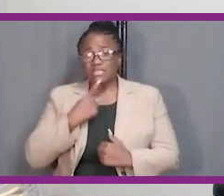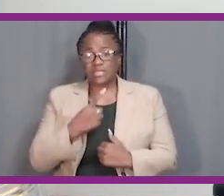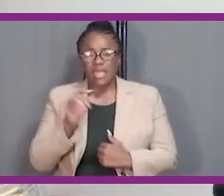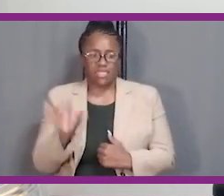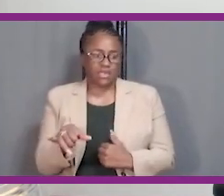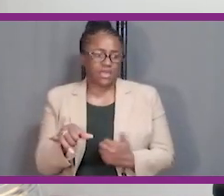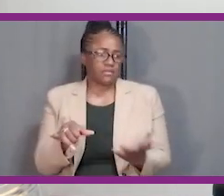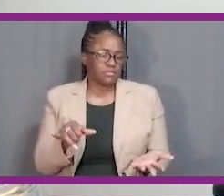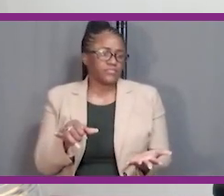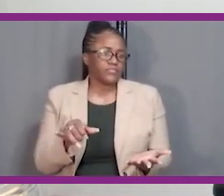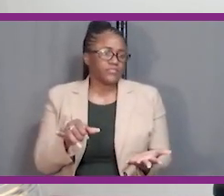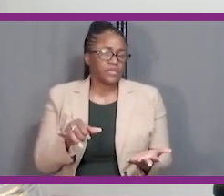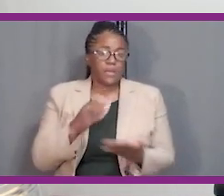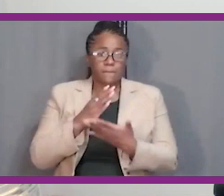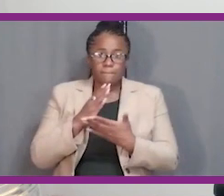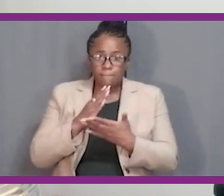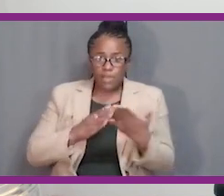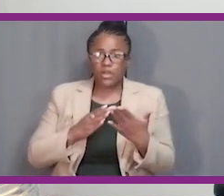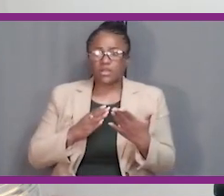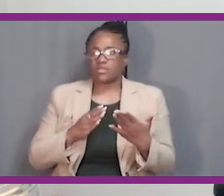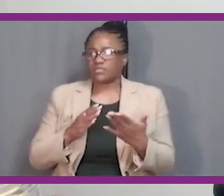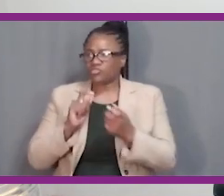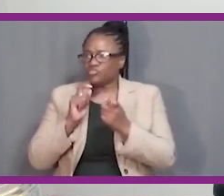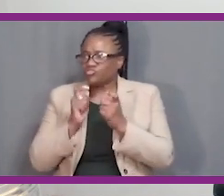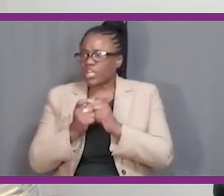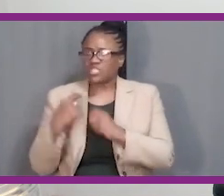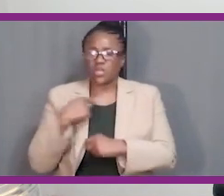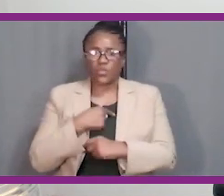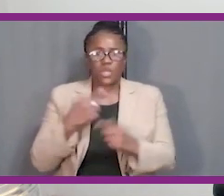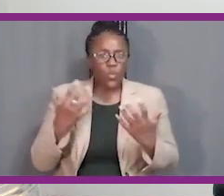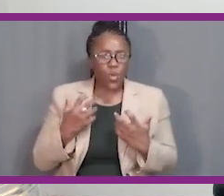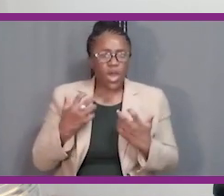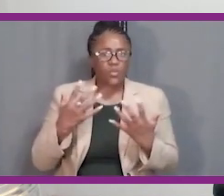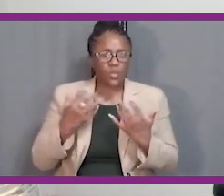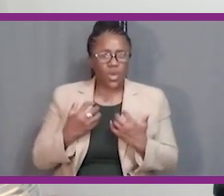want to fundamentally change the society, we want to fundamentally change the world.